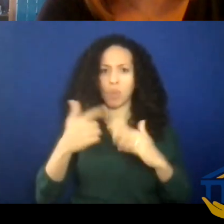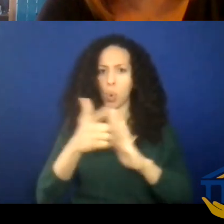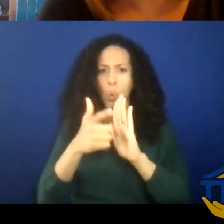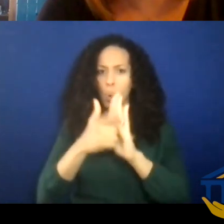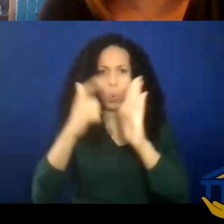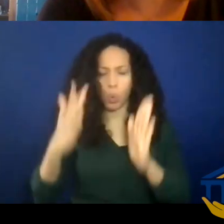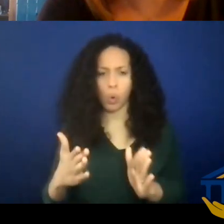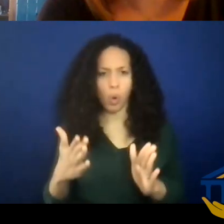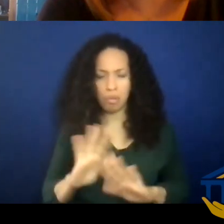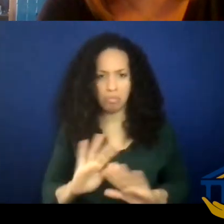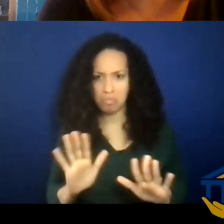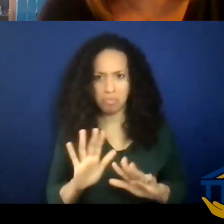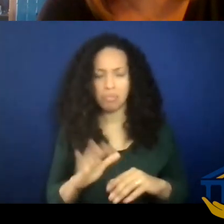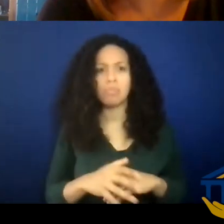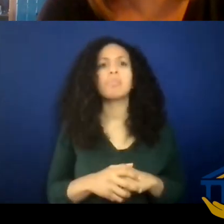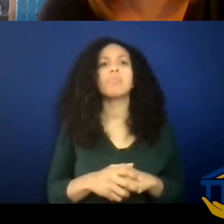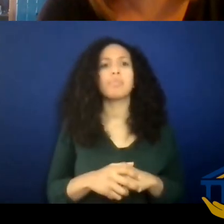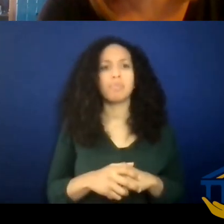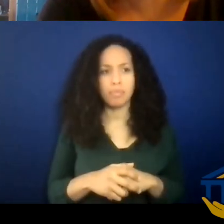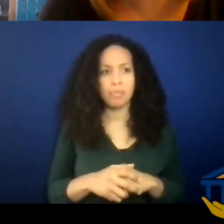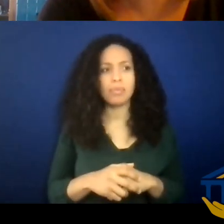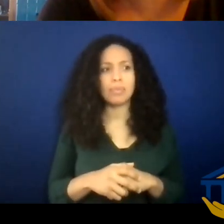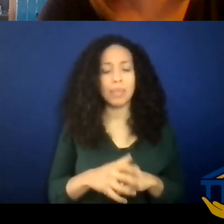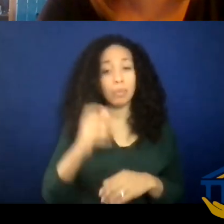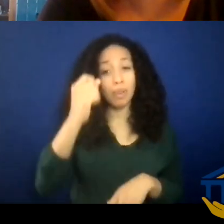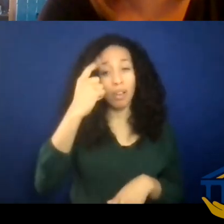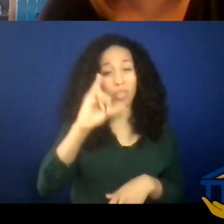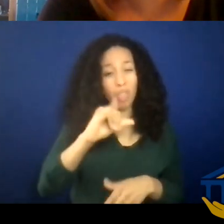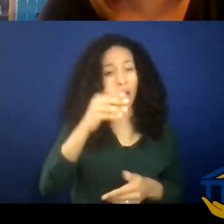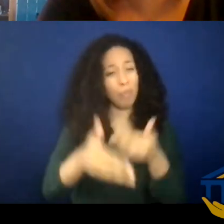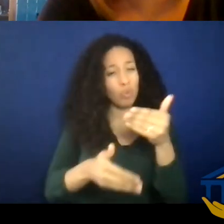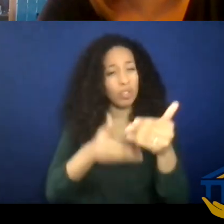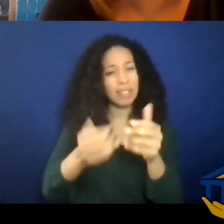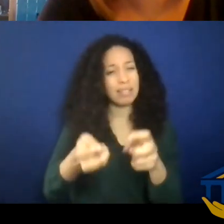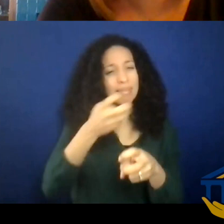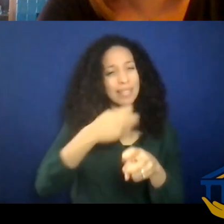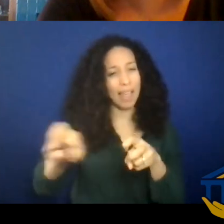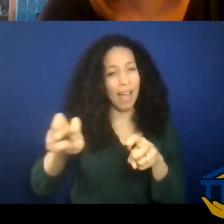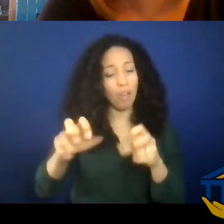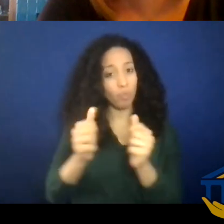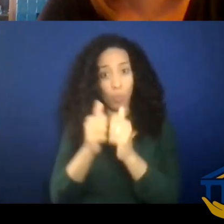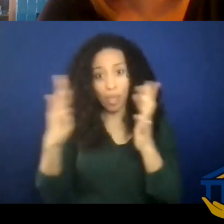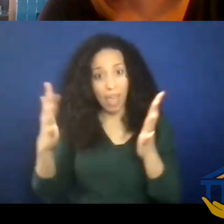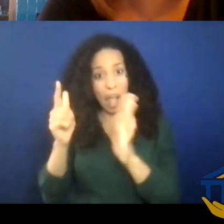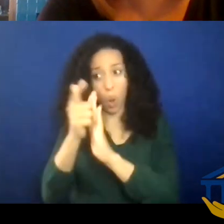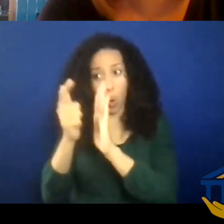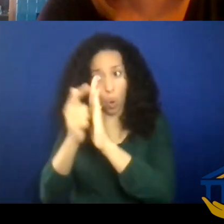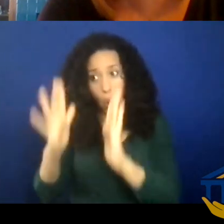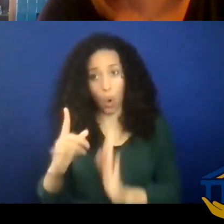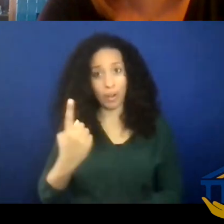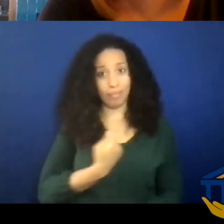it is a difficult procedure to go through without a lawyer. And we typically recommend